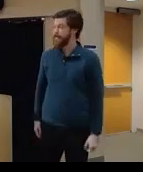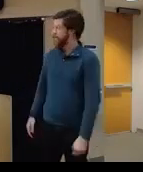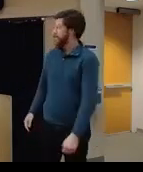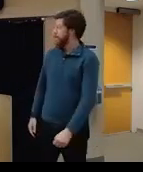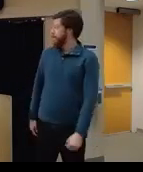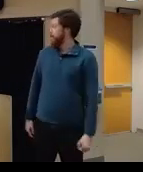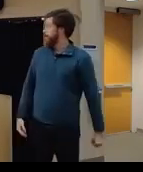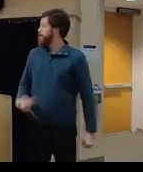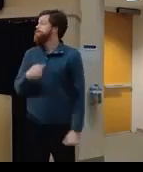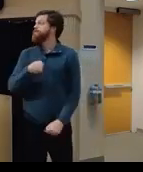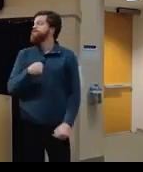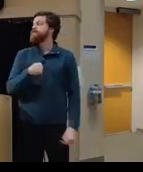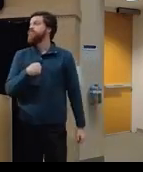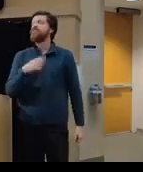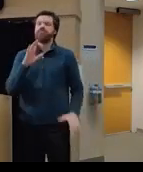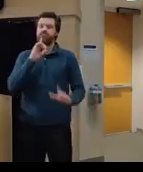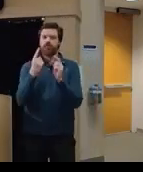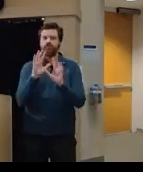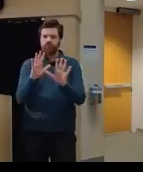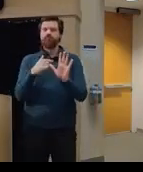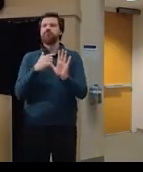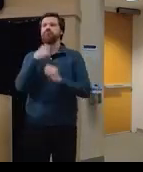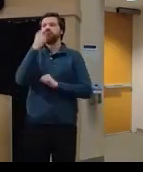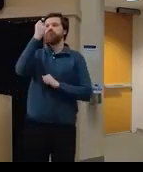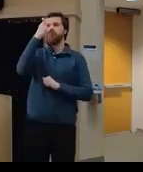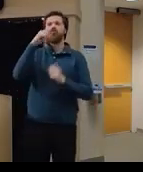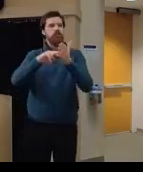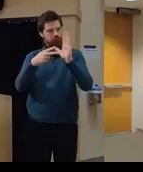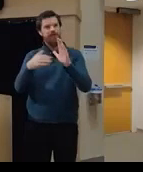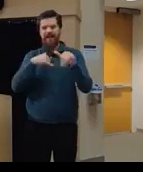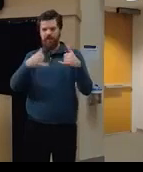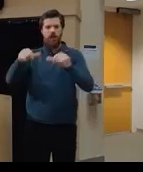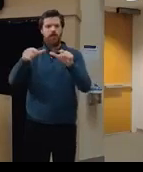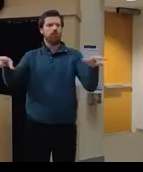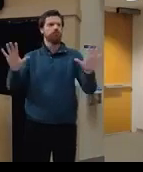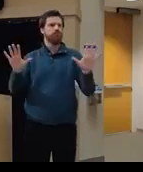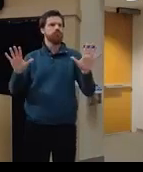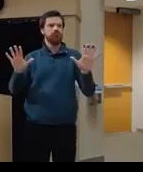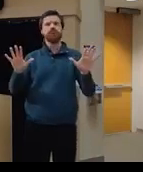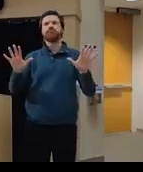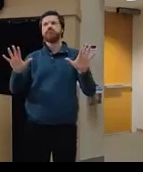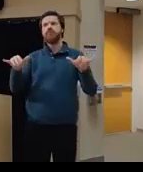objecting to well first I understand the purpose of having a Common Language among clinicians to